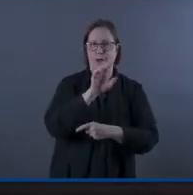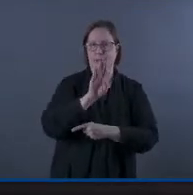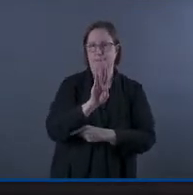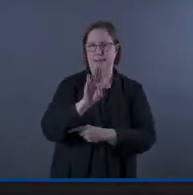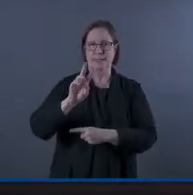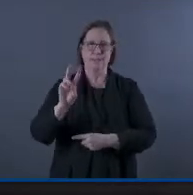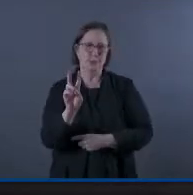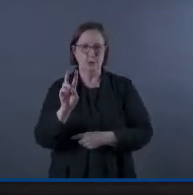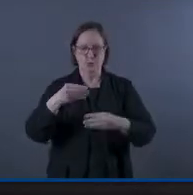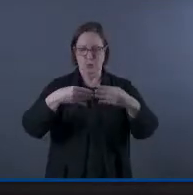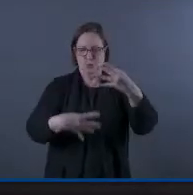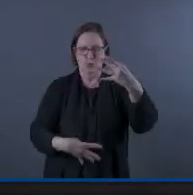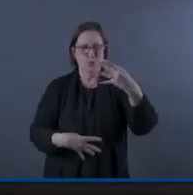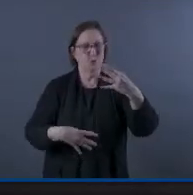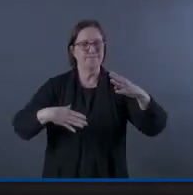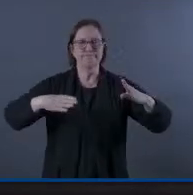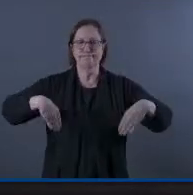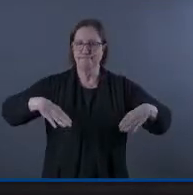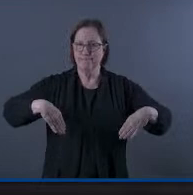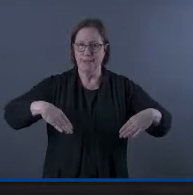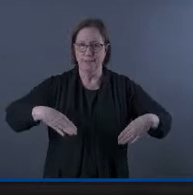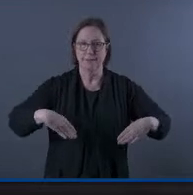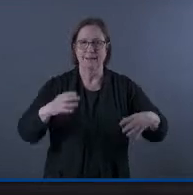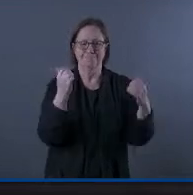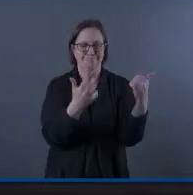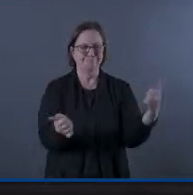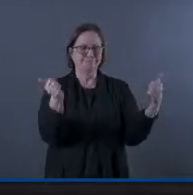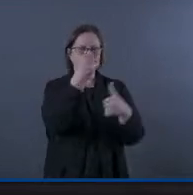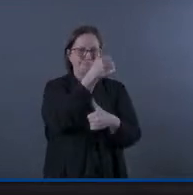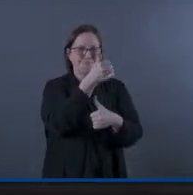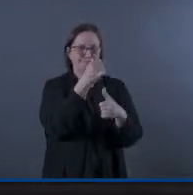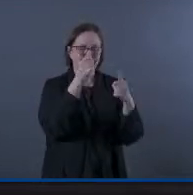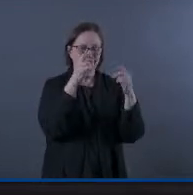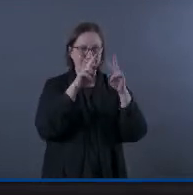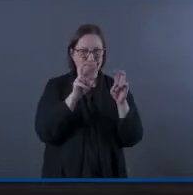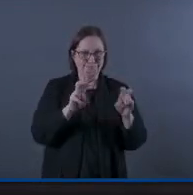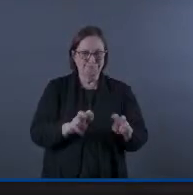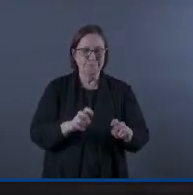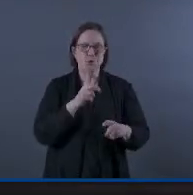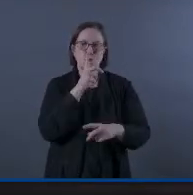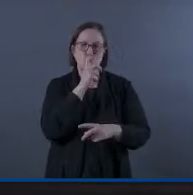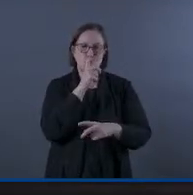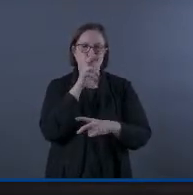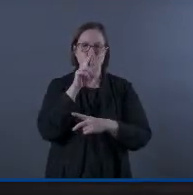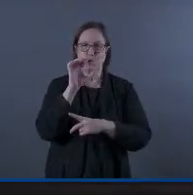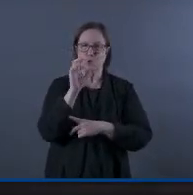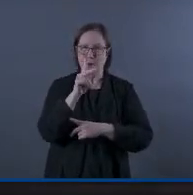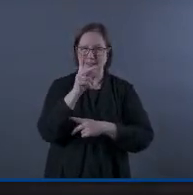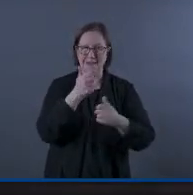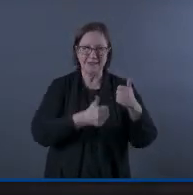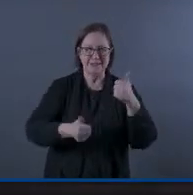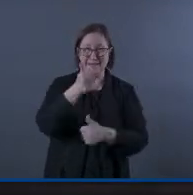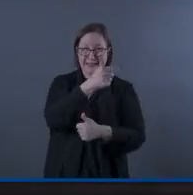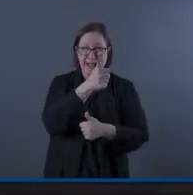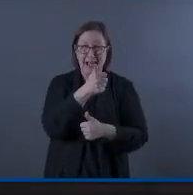based on the risk of COVID infection as described in the previous question that kind of answered a little bit about who falls into that.